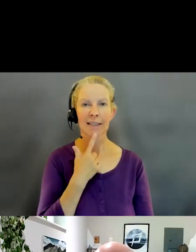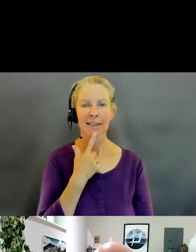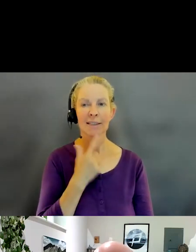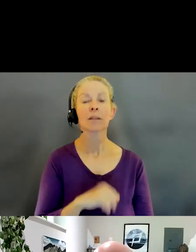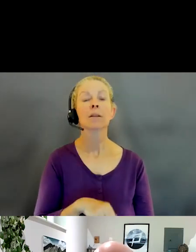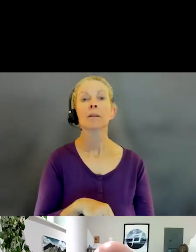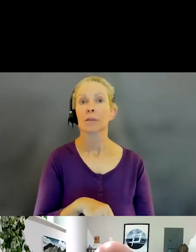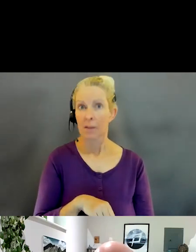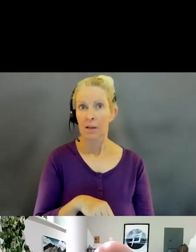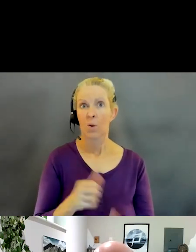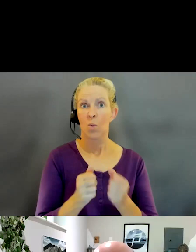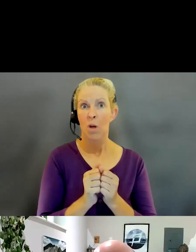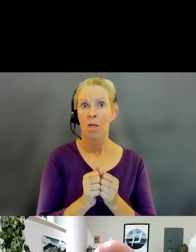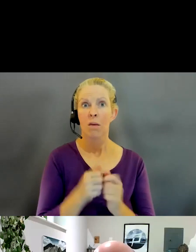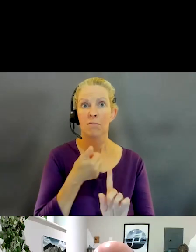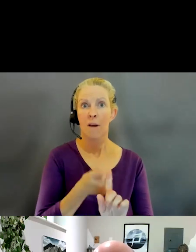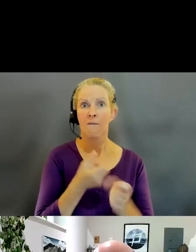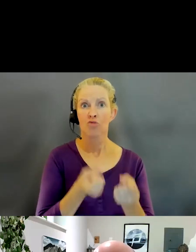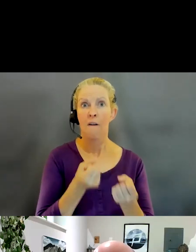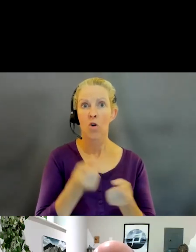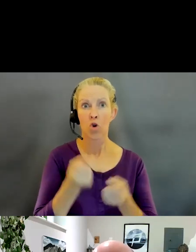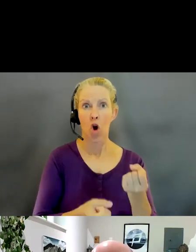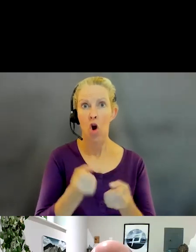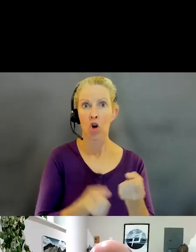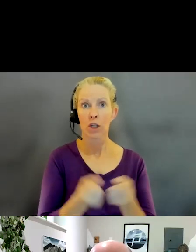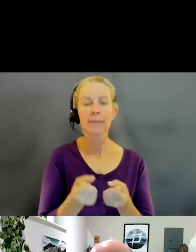one of the debates is how good do they have to be, right? You know,